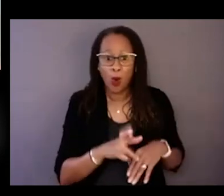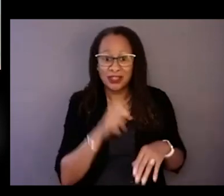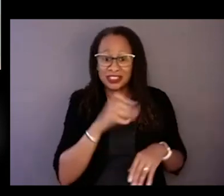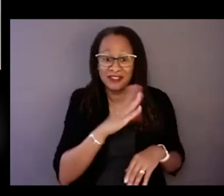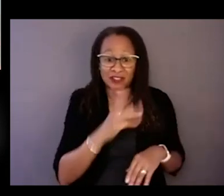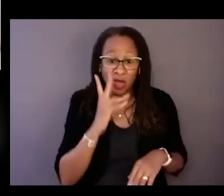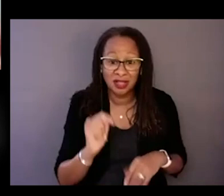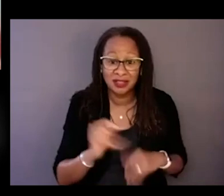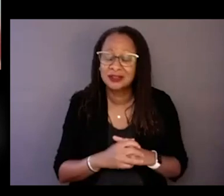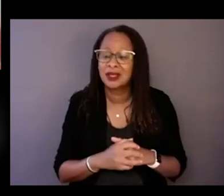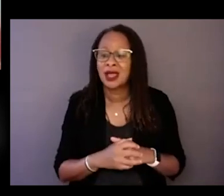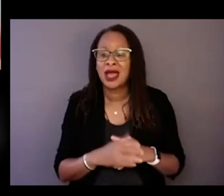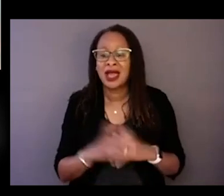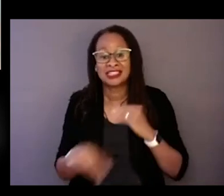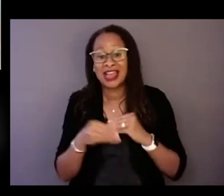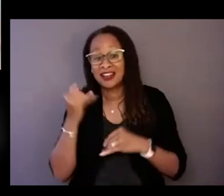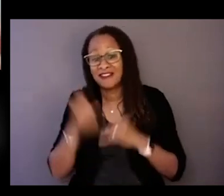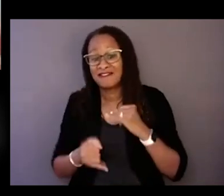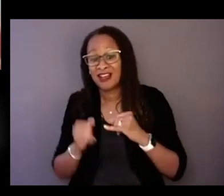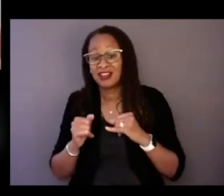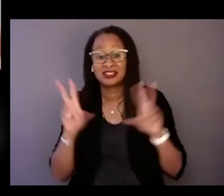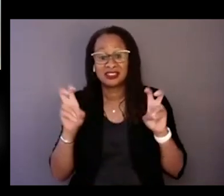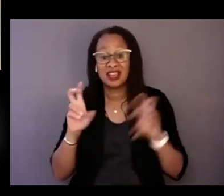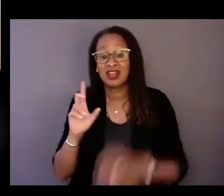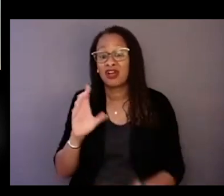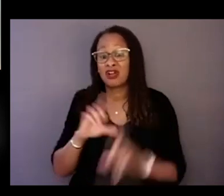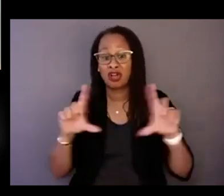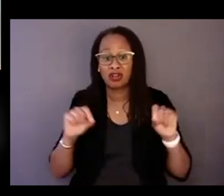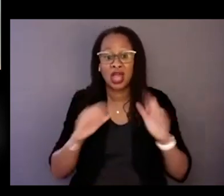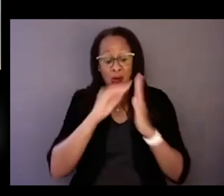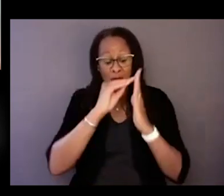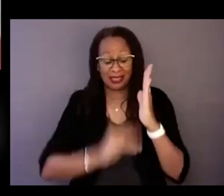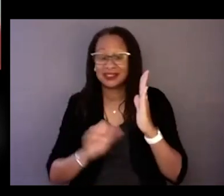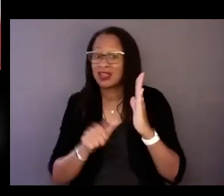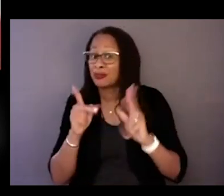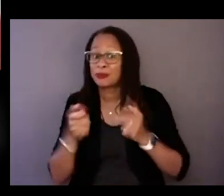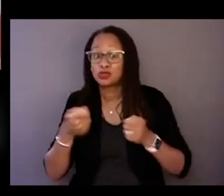in that final title card we also list everyone else who we tried to reach out to